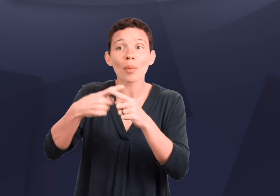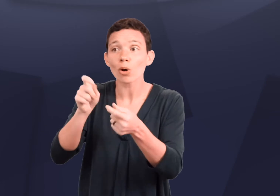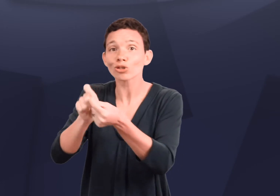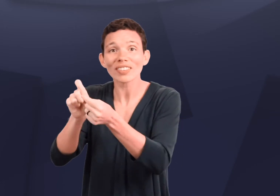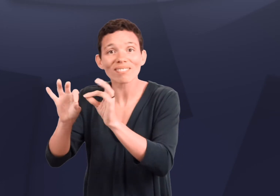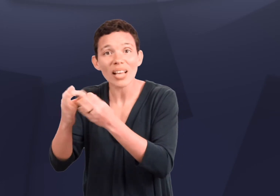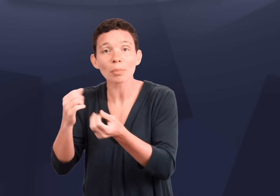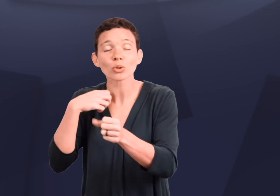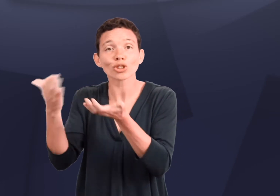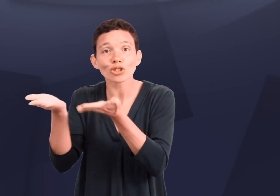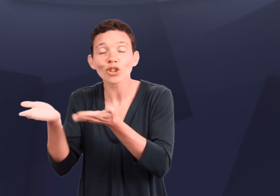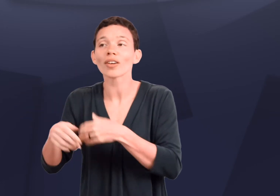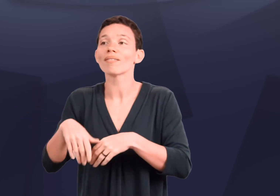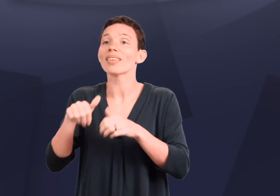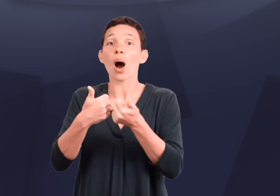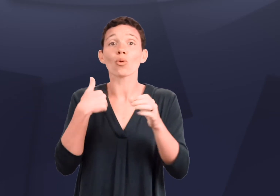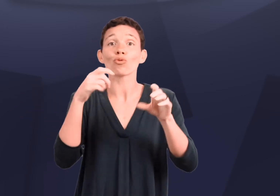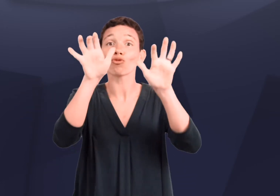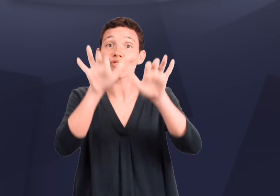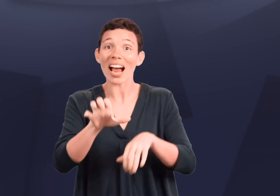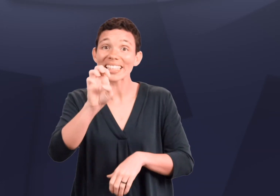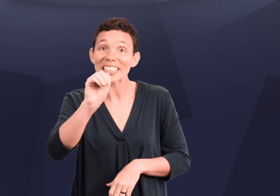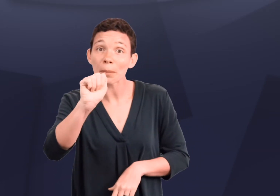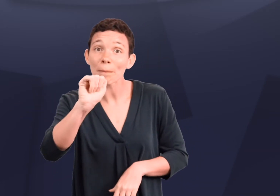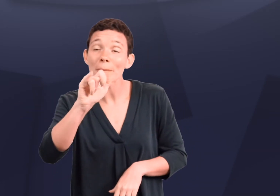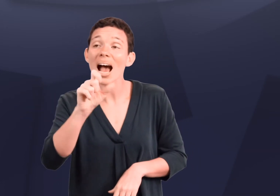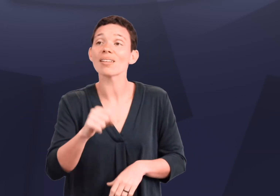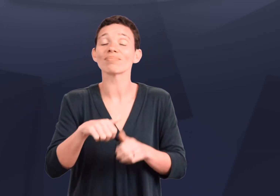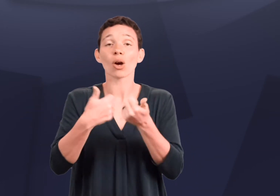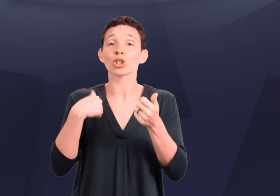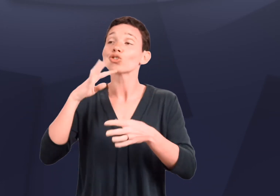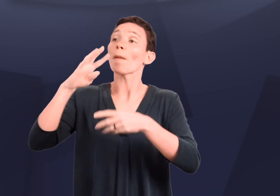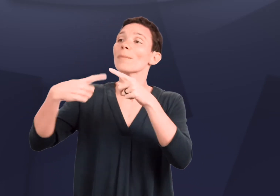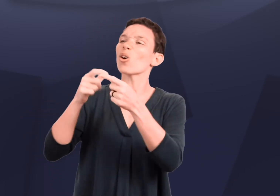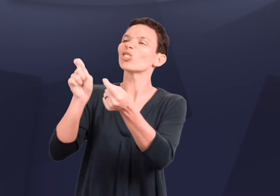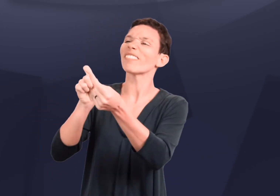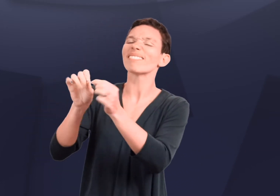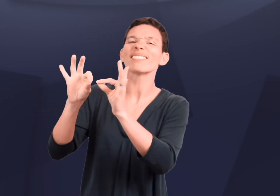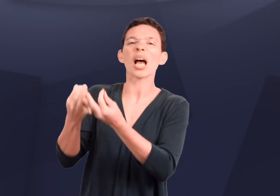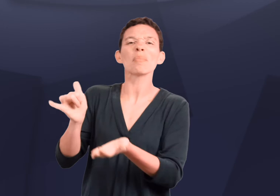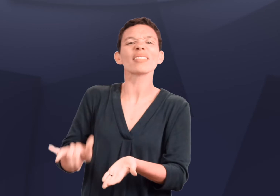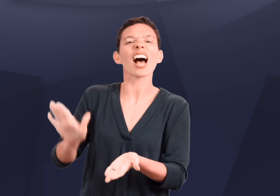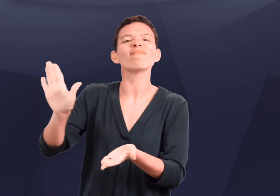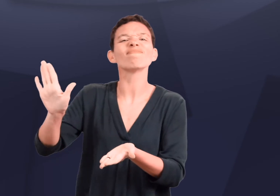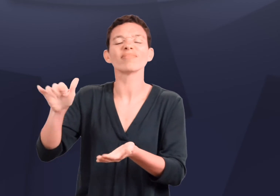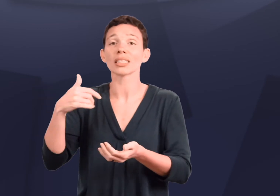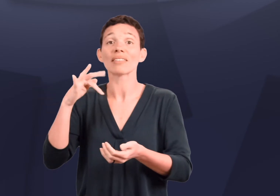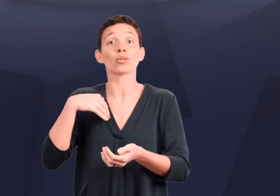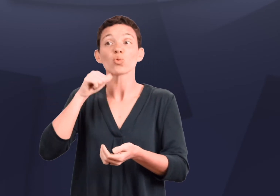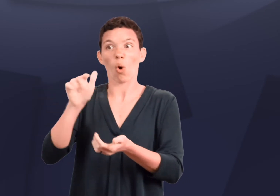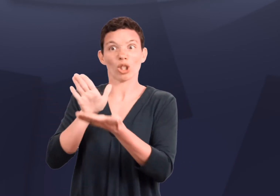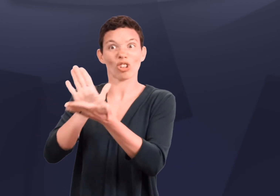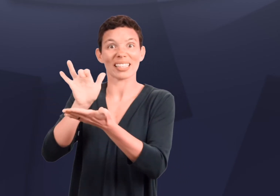If we don't address how we write reports about our families or how we write emails or how we talk about certain families, if we don't address it,